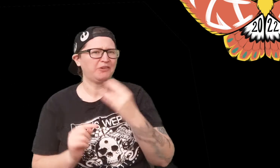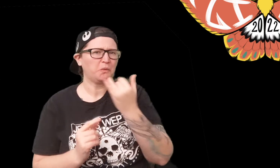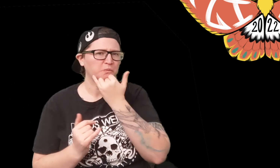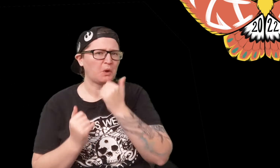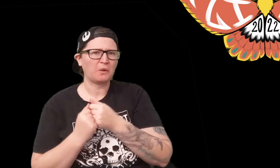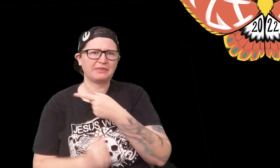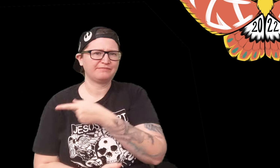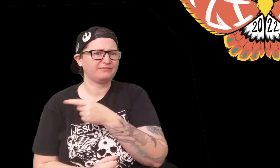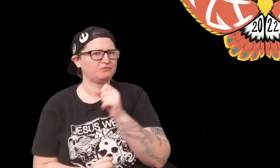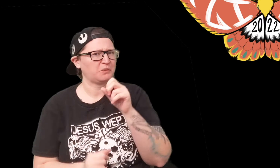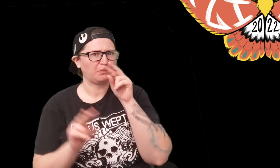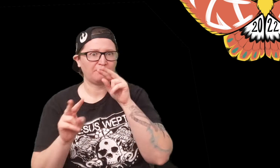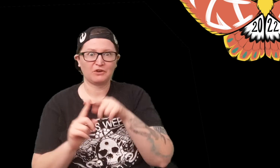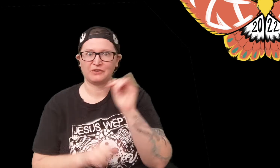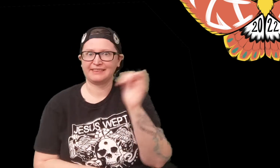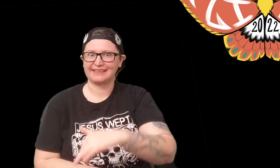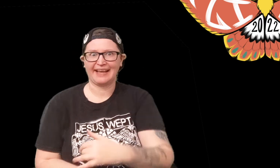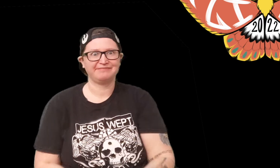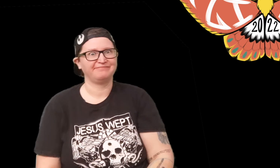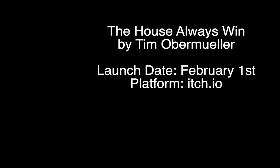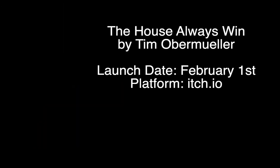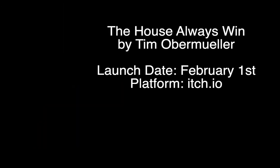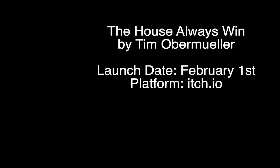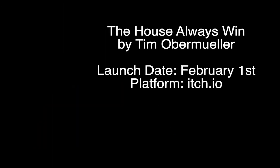I think that design you just you can't go wrong with it so I'm really looking forward to that.